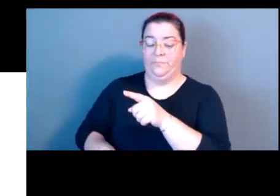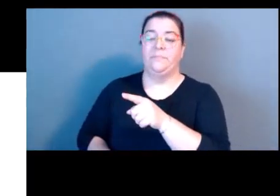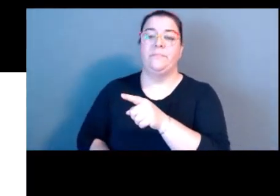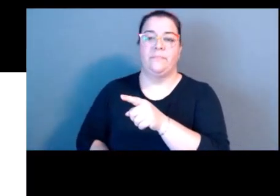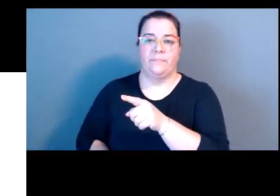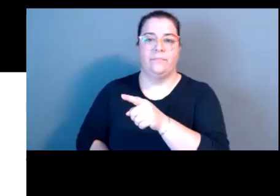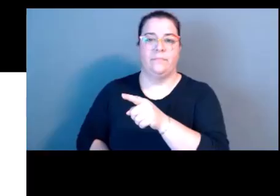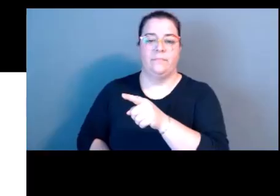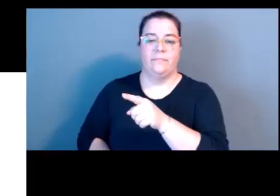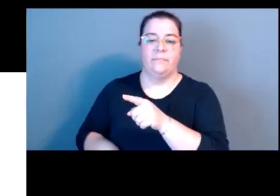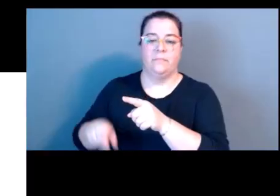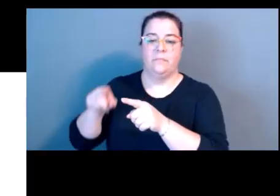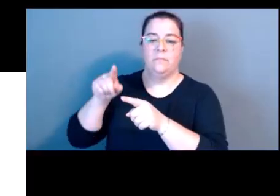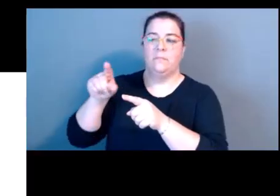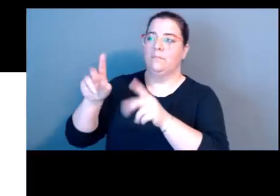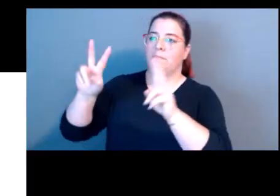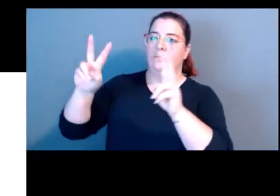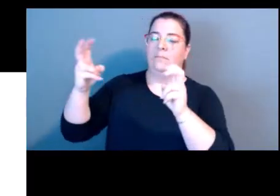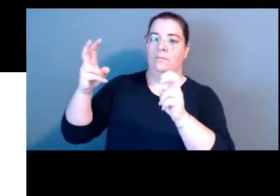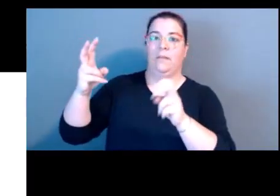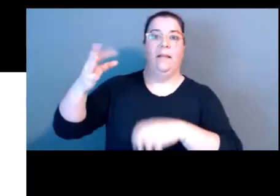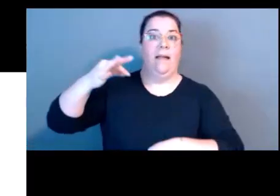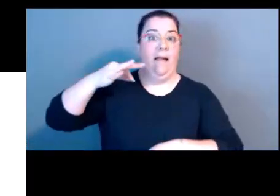is a columned entitled Helpful Information.